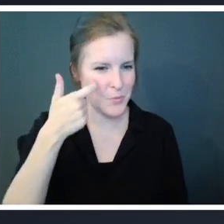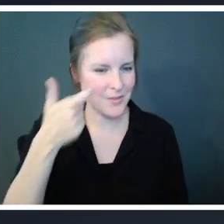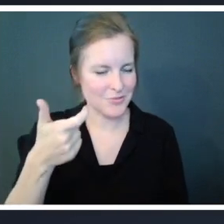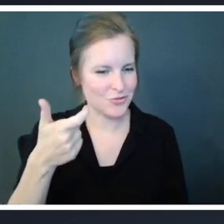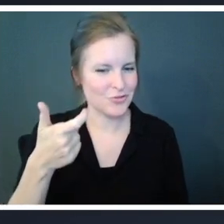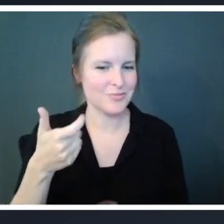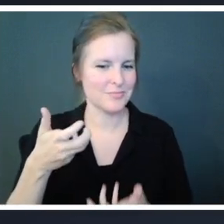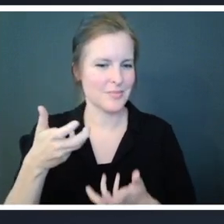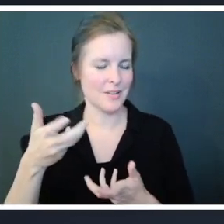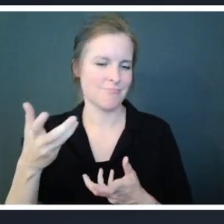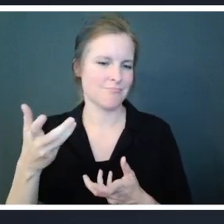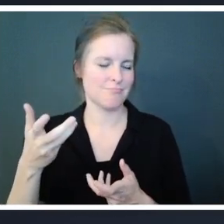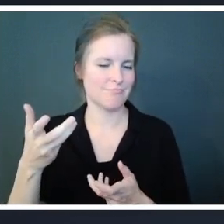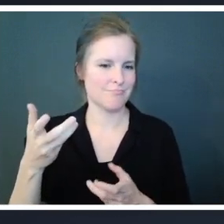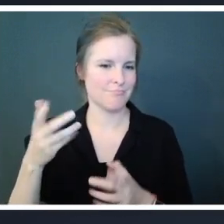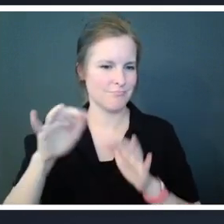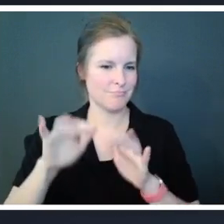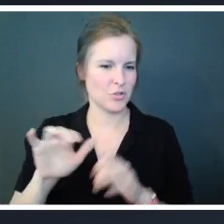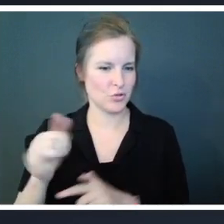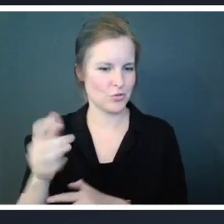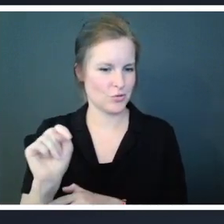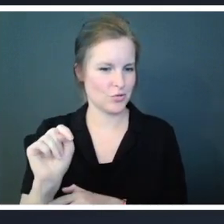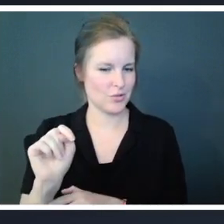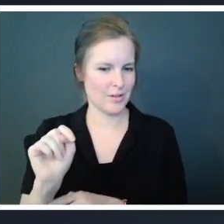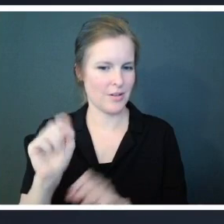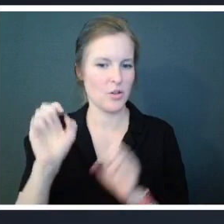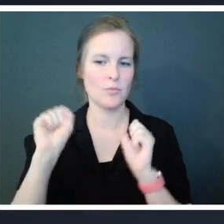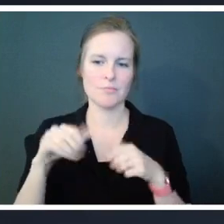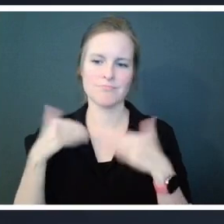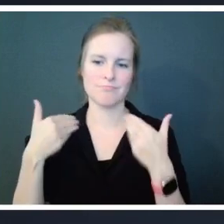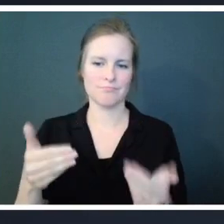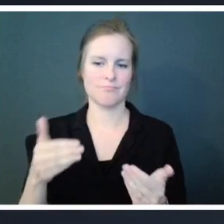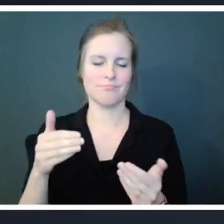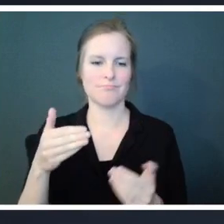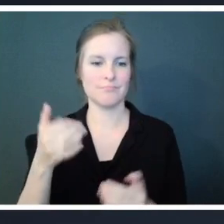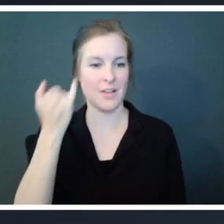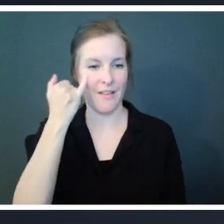please do feel empowered to drop any questions that you might have in to the chat box. We are